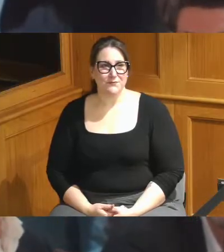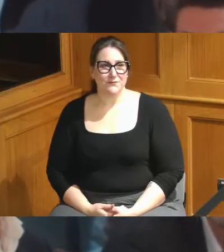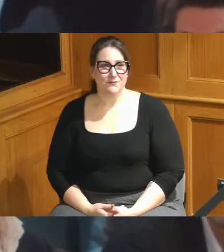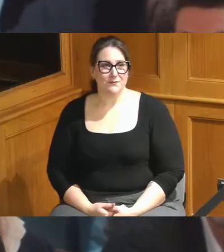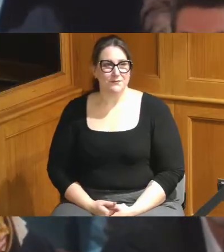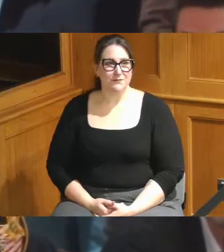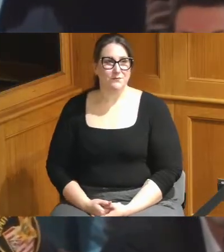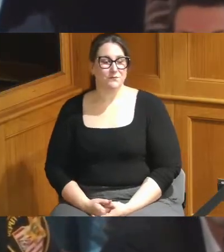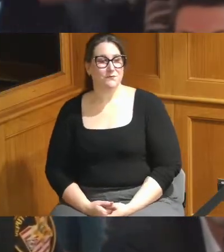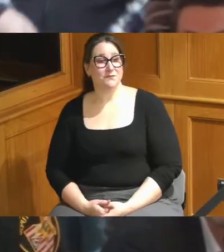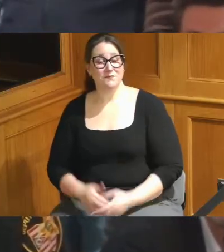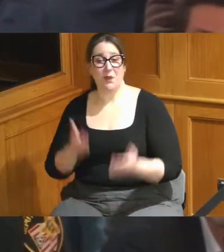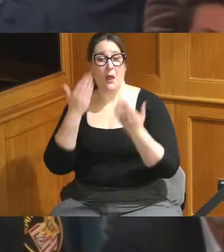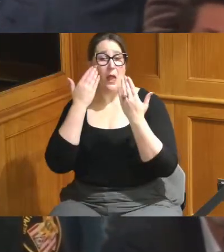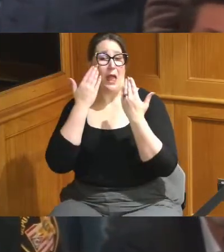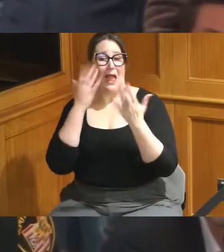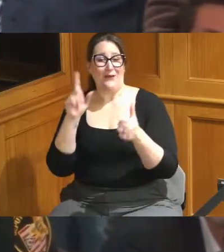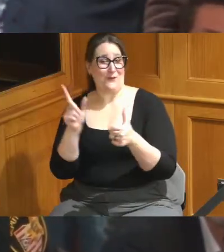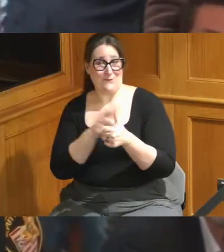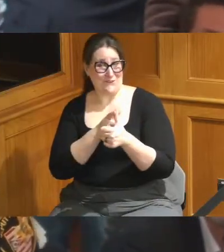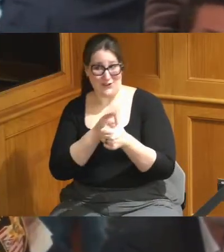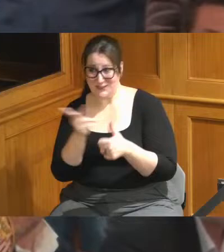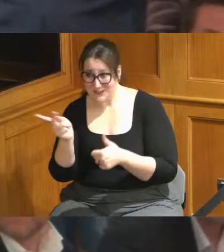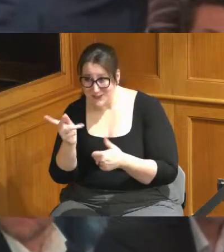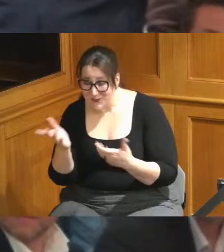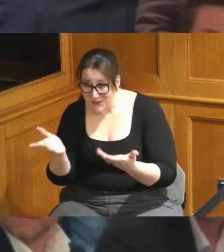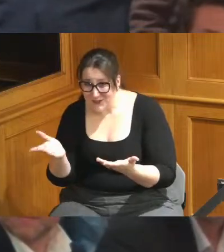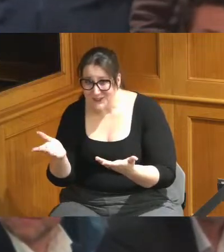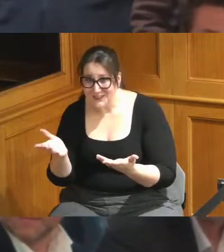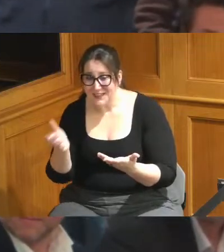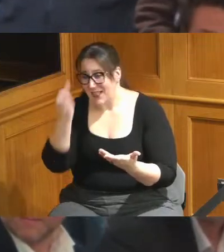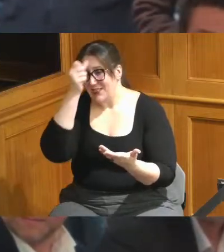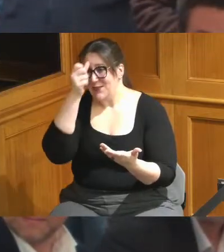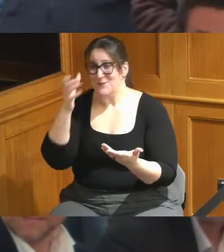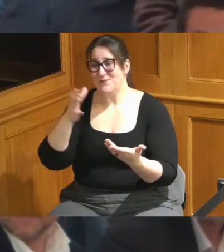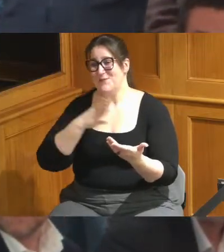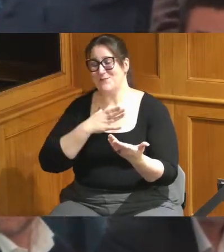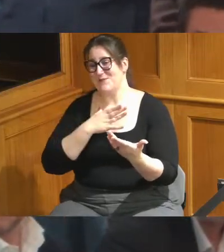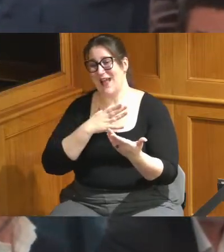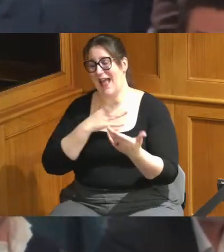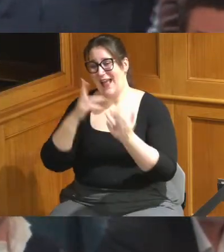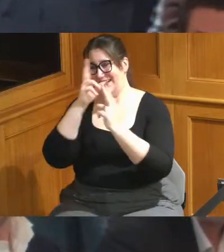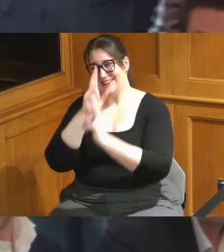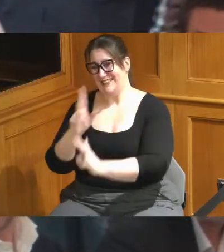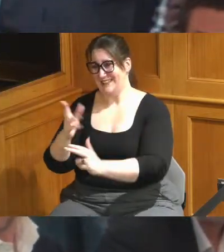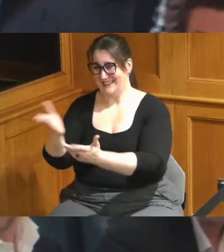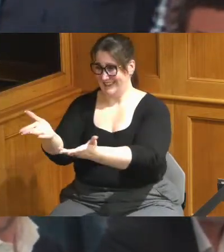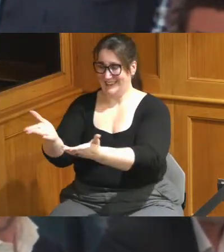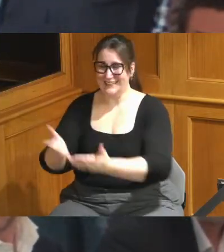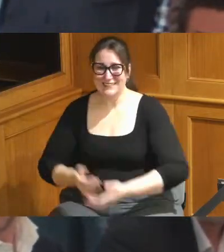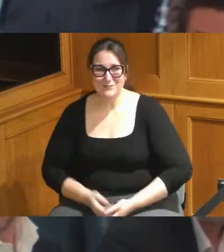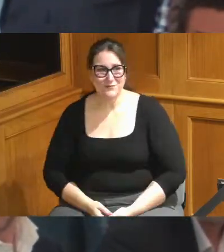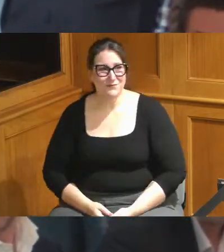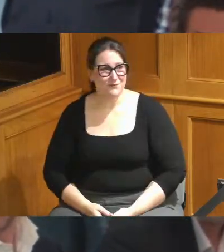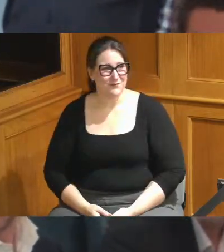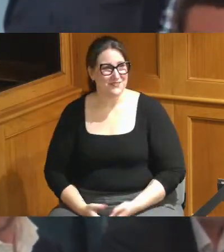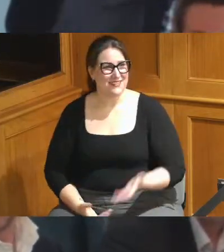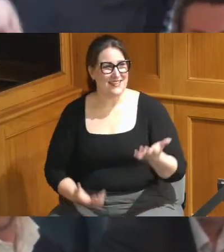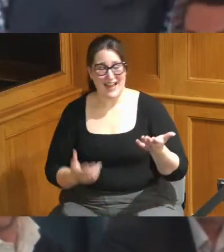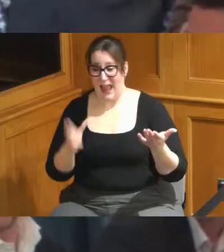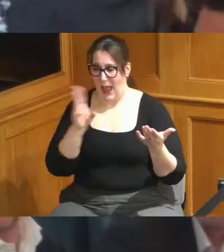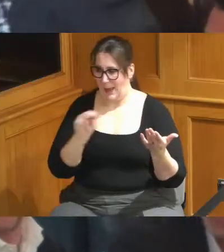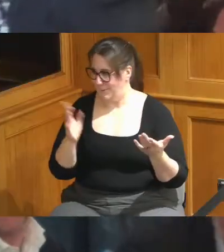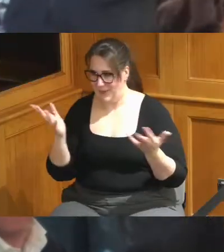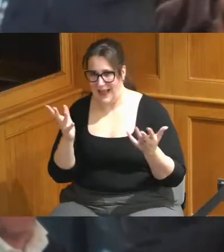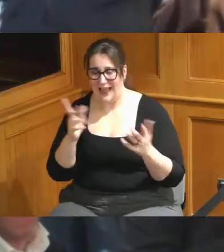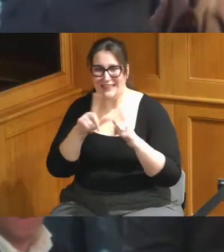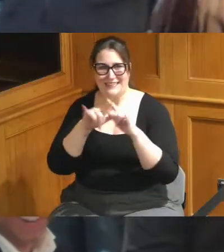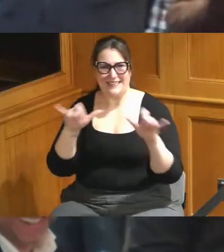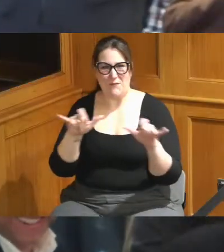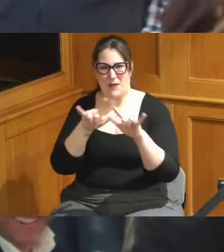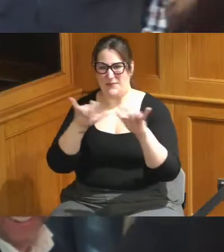All right. I don't know who's going first. The men of the hour.